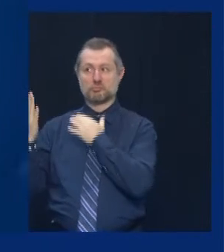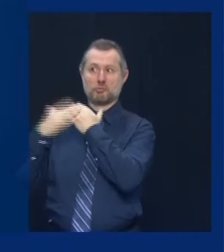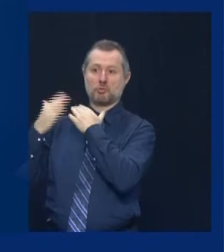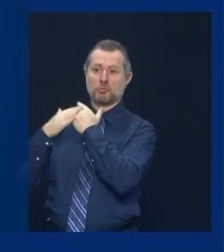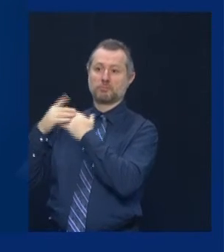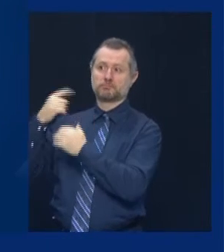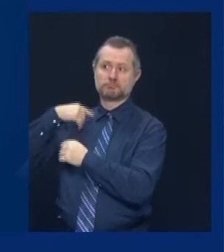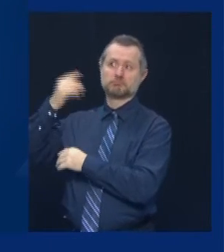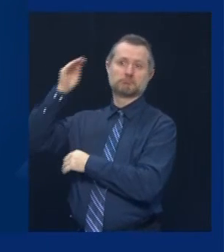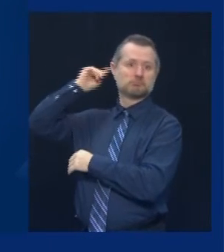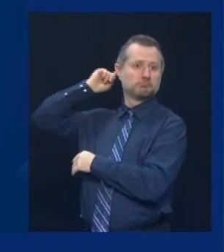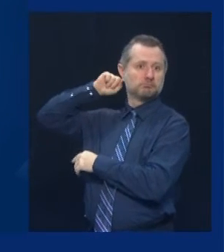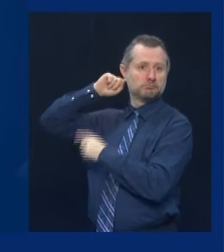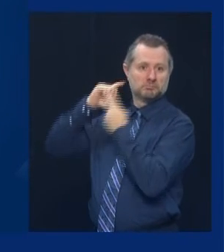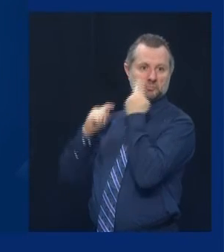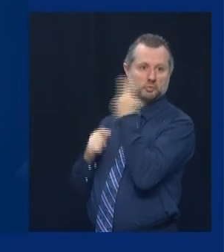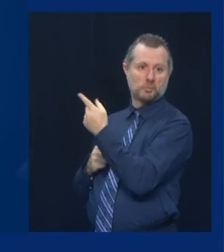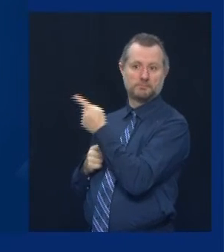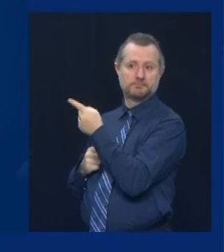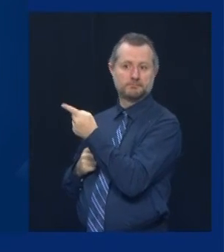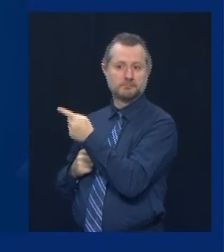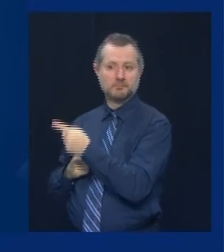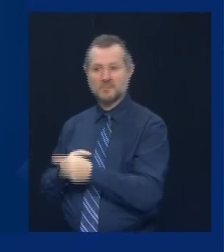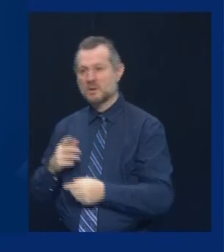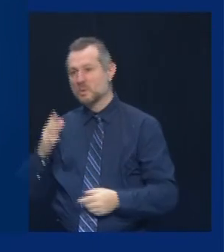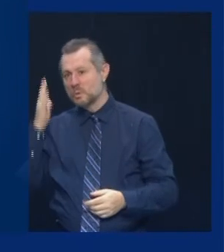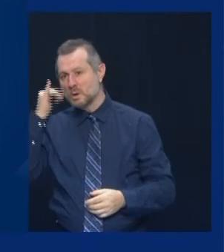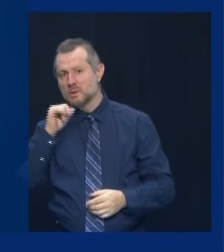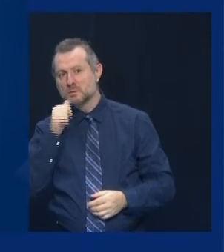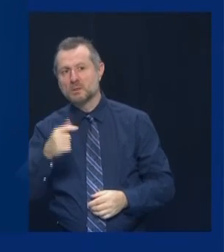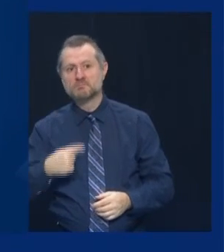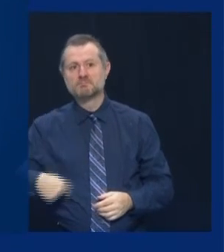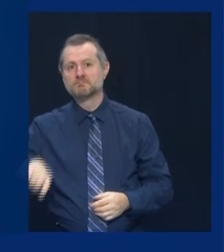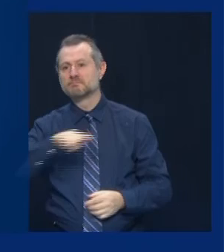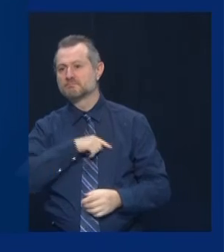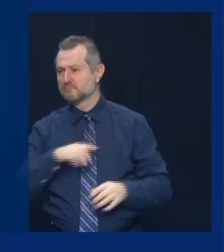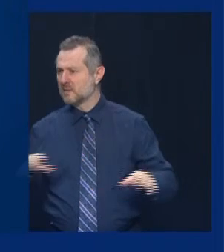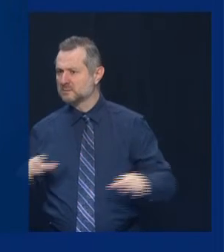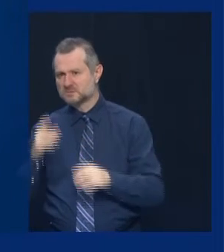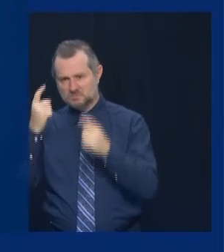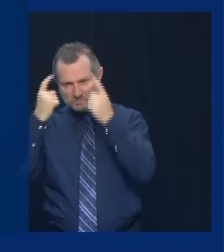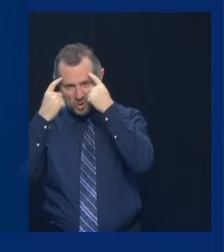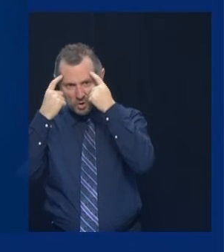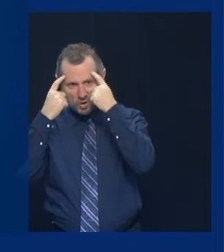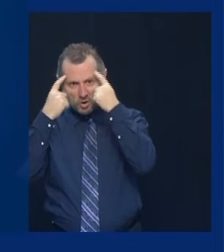FRIENDS.